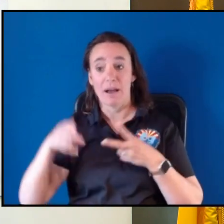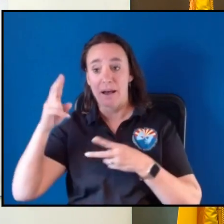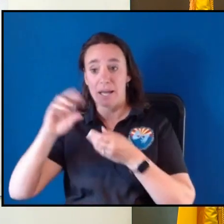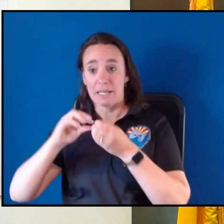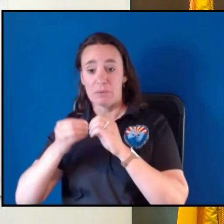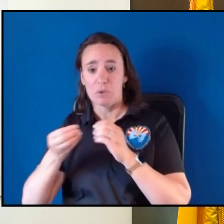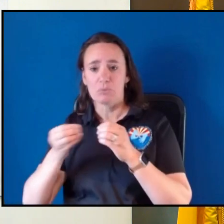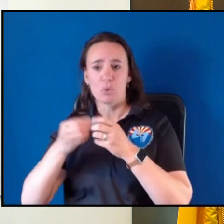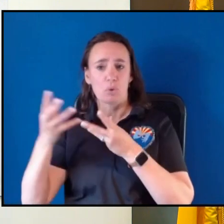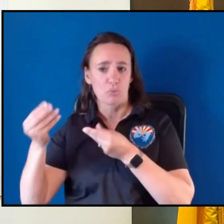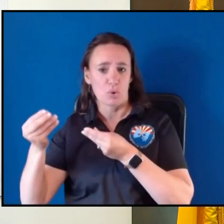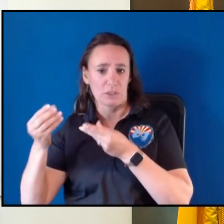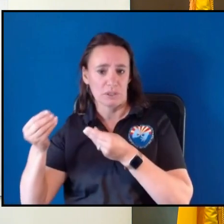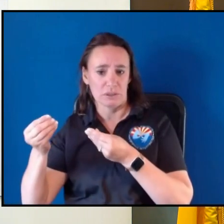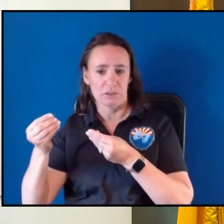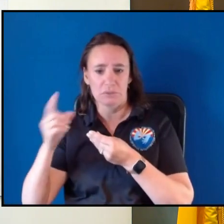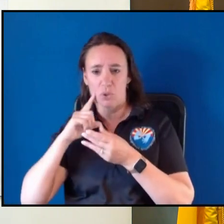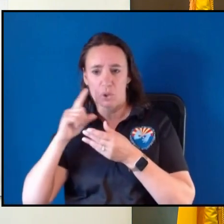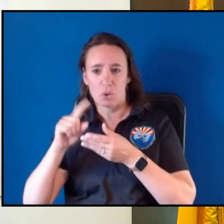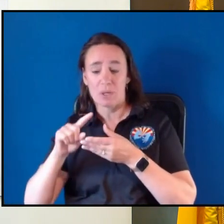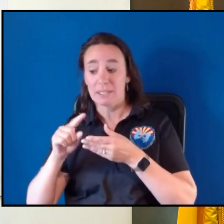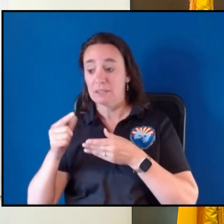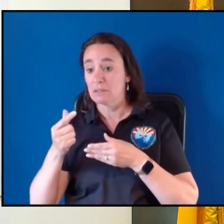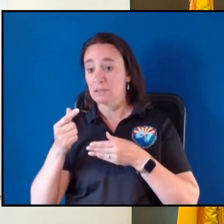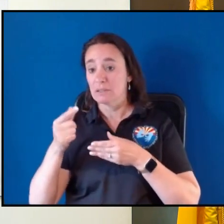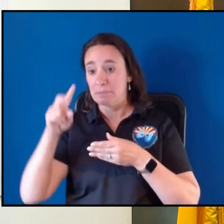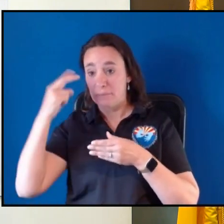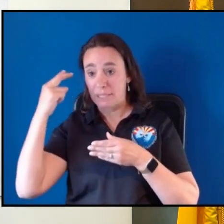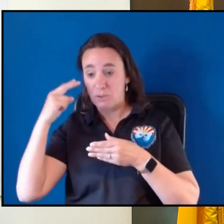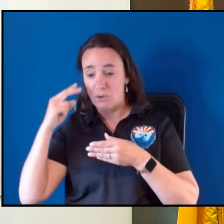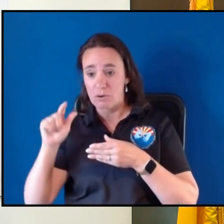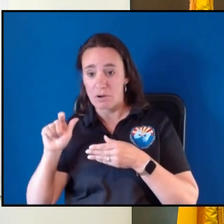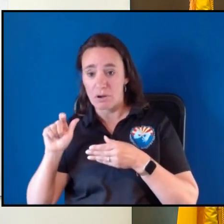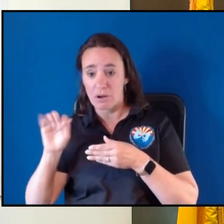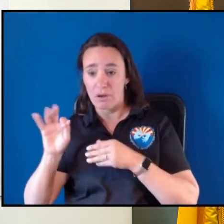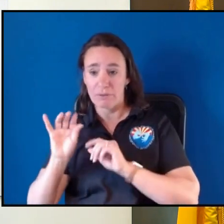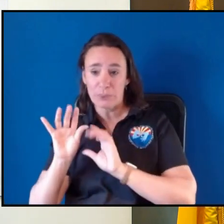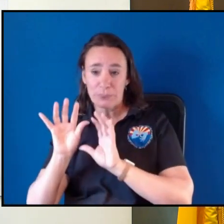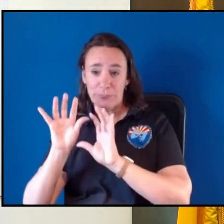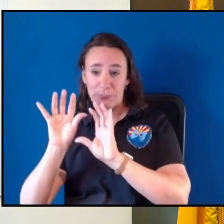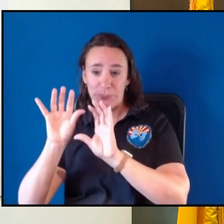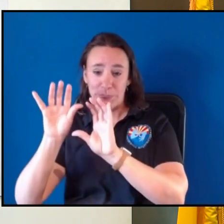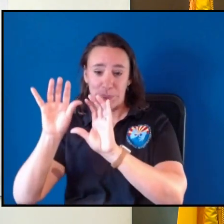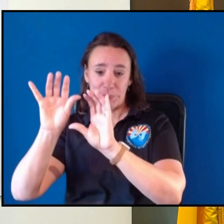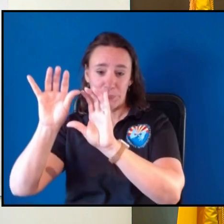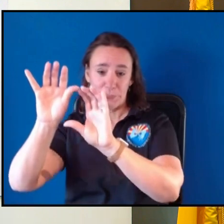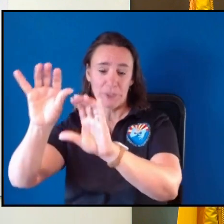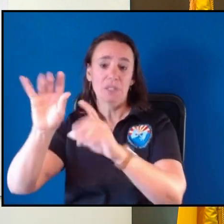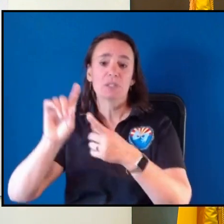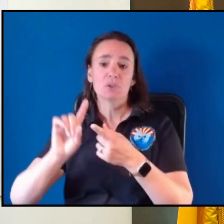moisture starting to move up into the southern plains all the way as high as Nebraska, as far north. So, now, we'll put